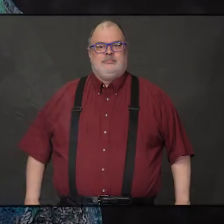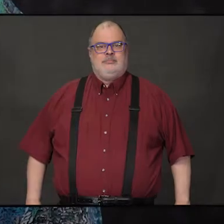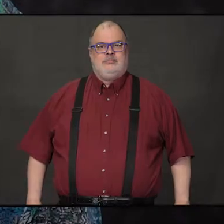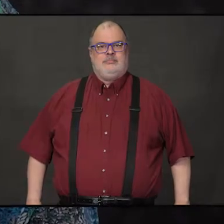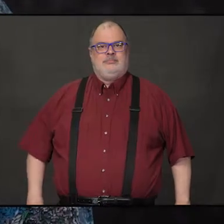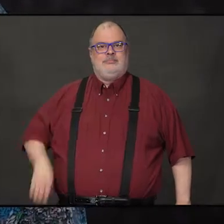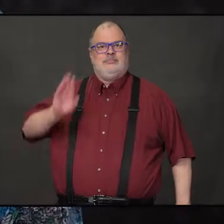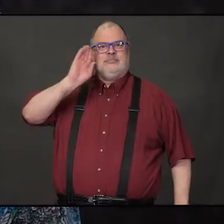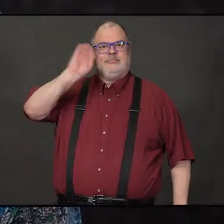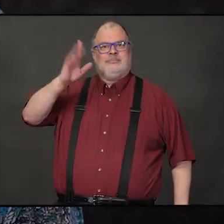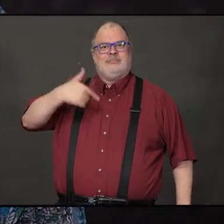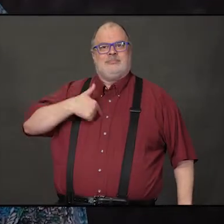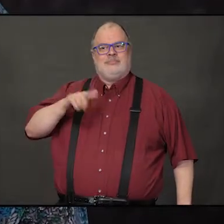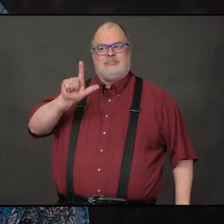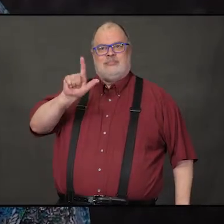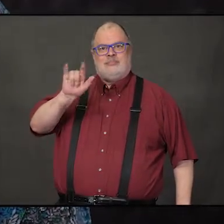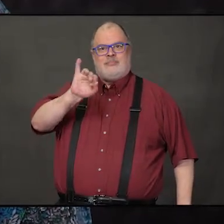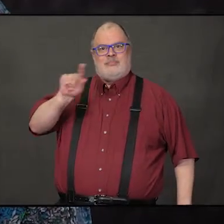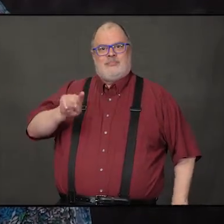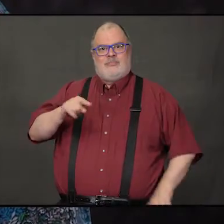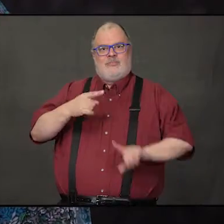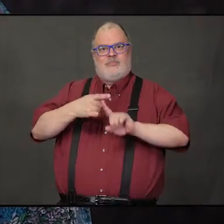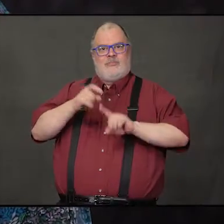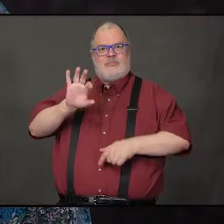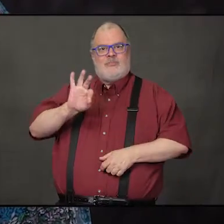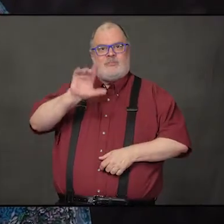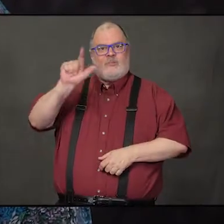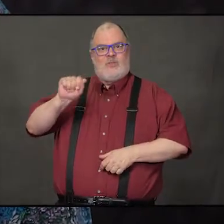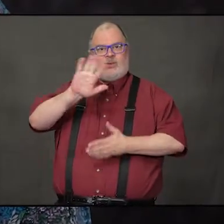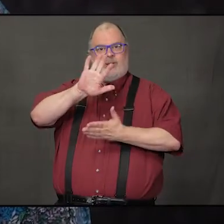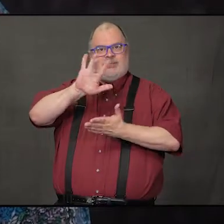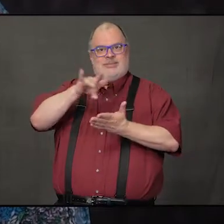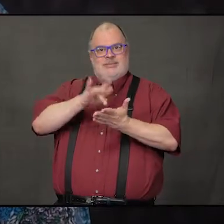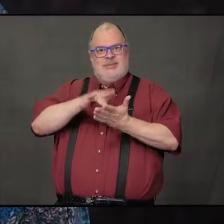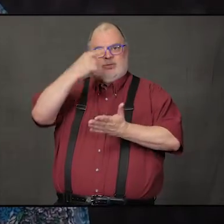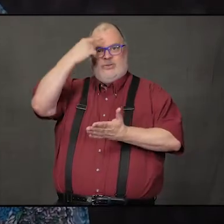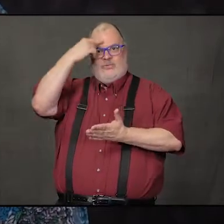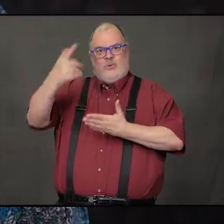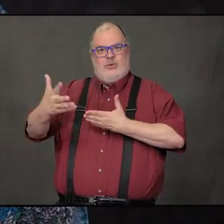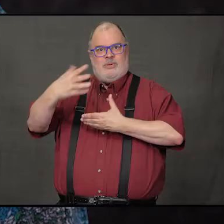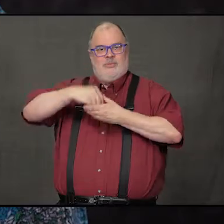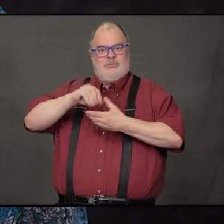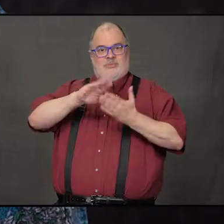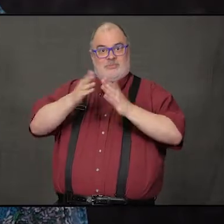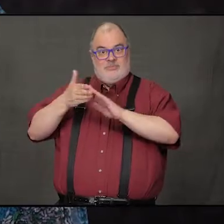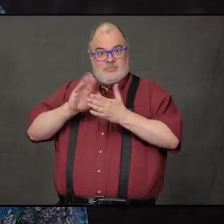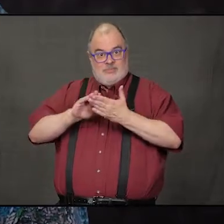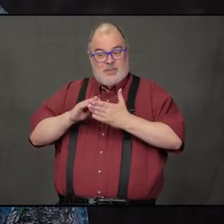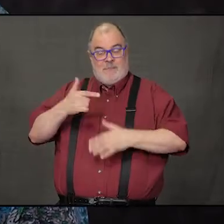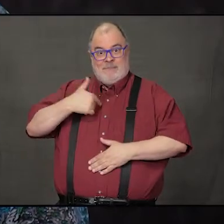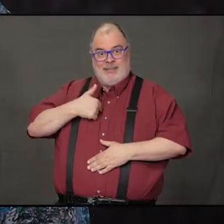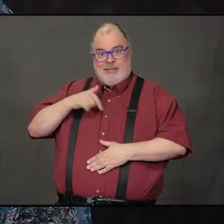Hello, I’m Liz from the Florida Center for Inclusive Communities... and along with some of my fellow Floridians with disabilities,